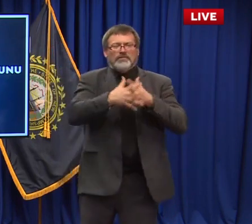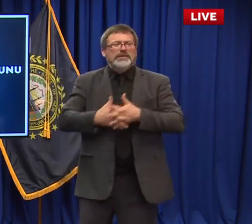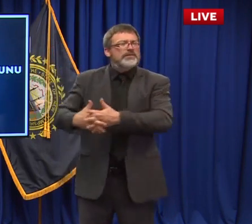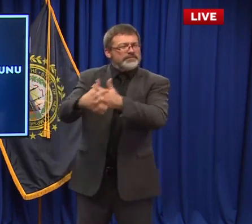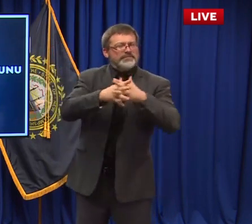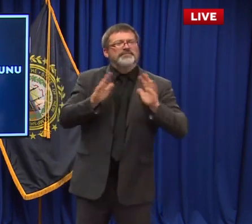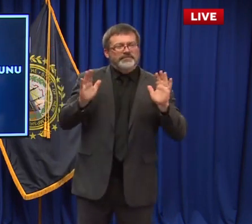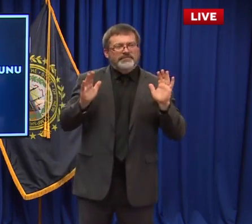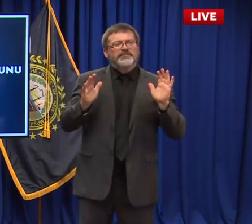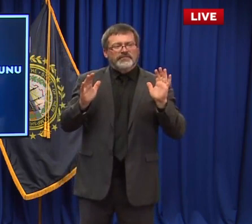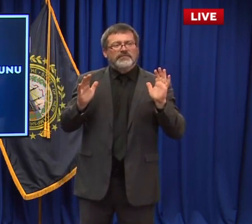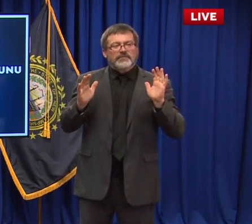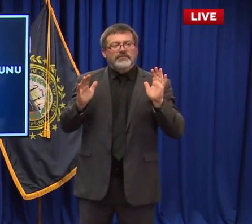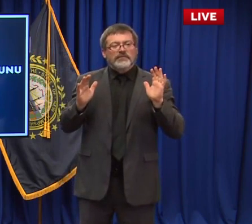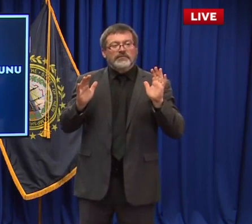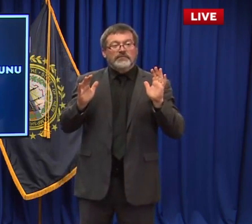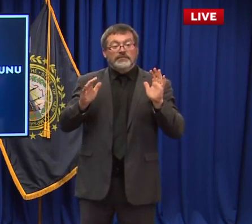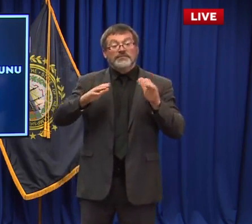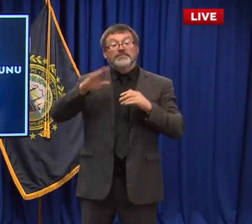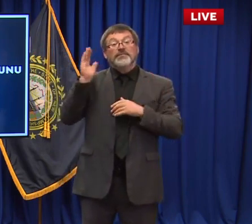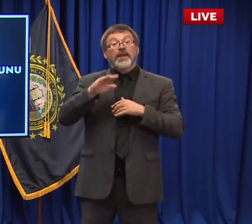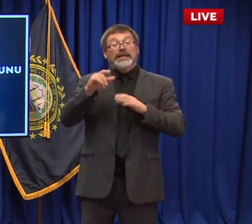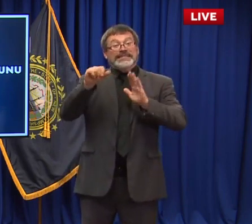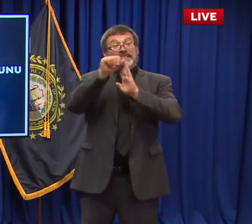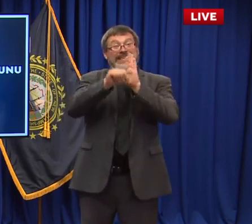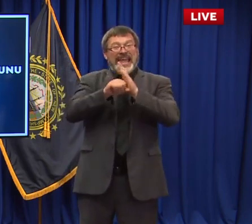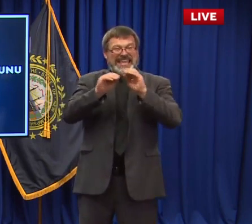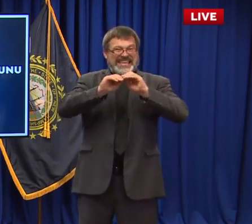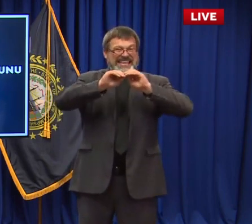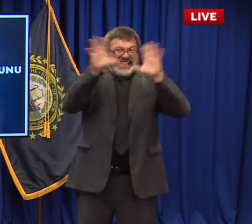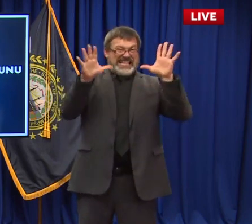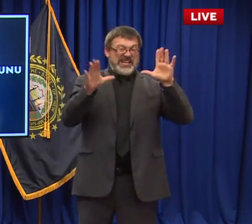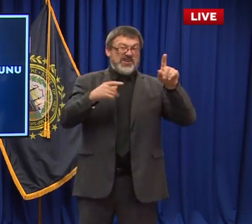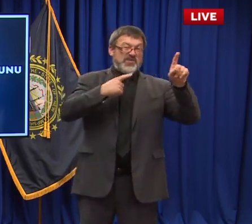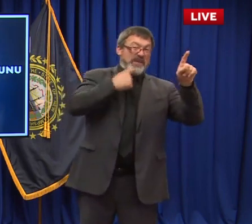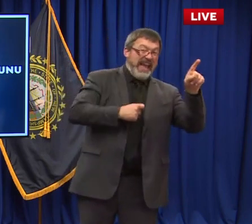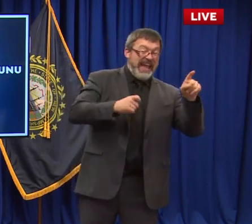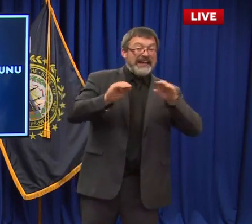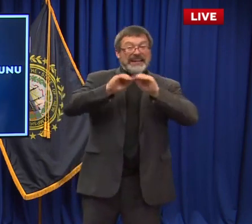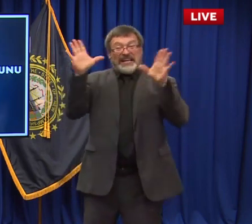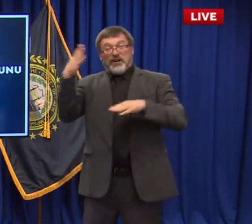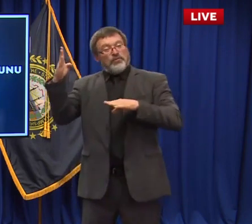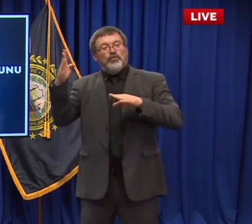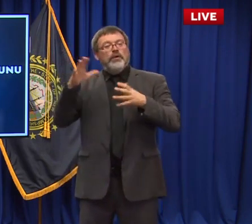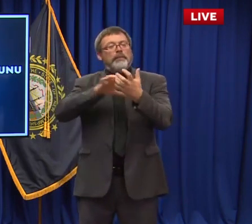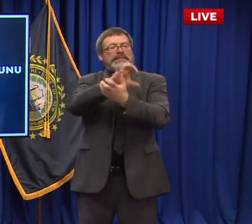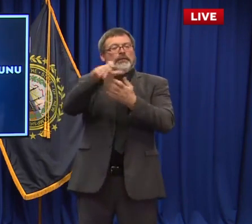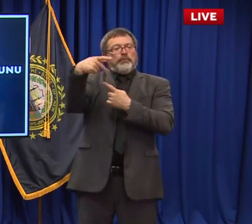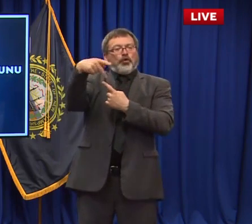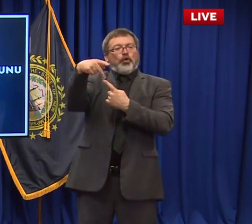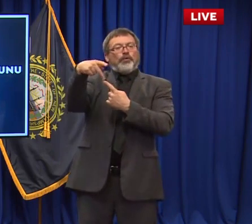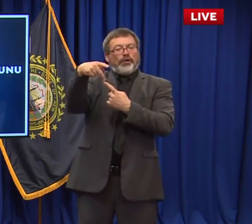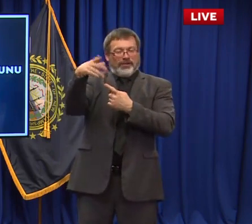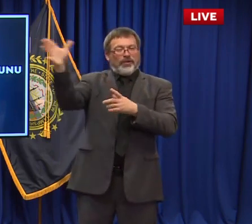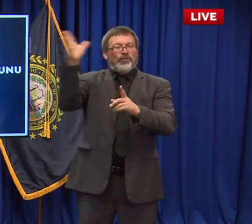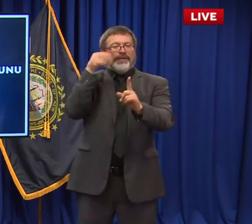WE VERY MUCH SUPPORT THE BLACK LIVES MATTER MESSAGE. I THINK THEY HANDLED THAT MESSAGE THEMSELVES WELL, VERY CONSTRUCTIVELY AND PRODUCTIVELY.